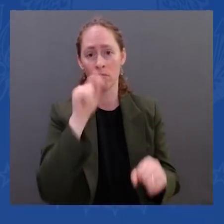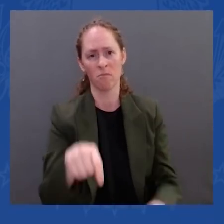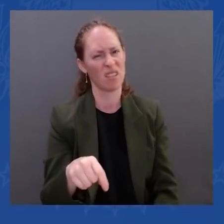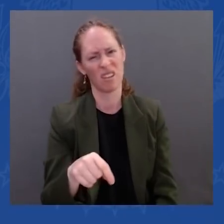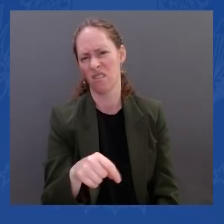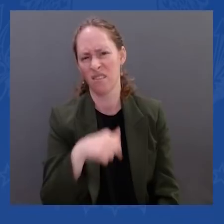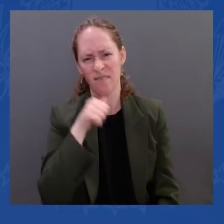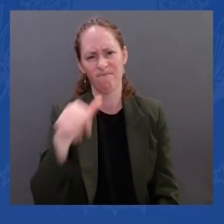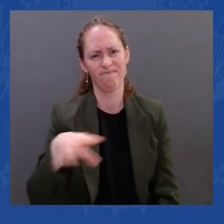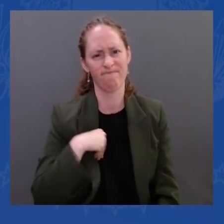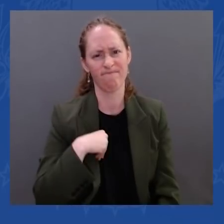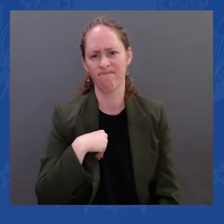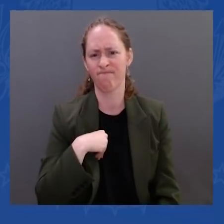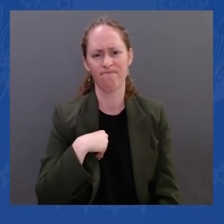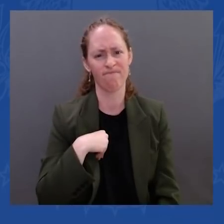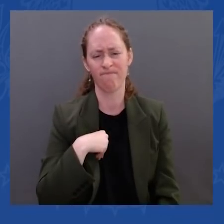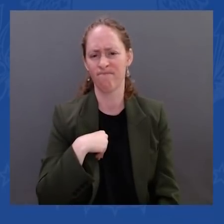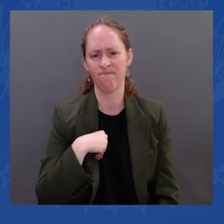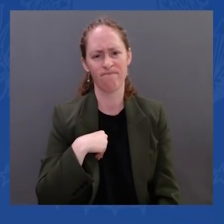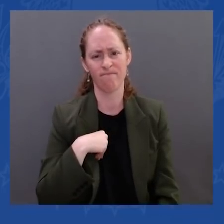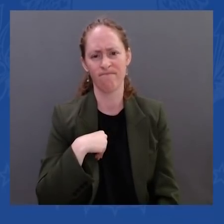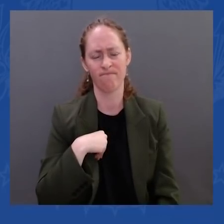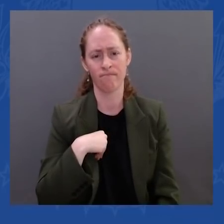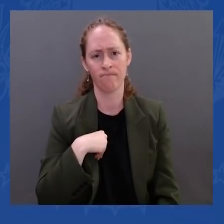Above all, in East Asia,